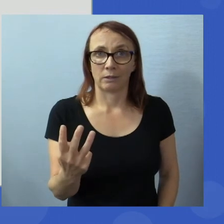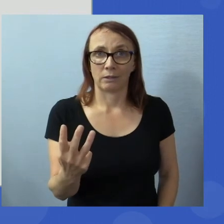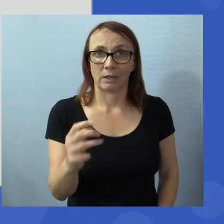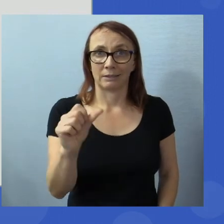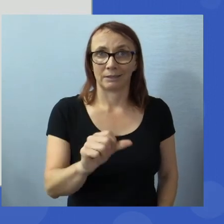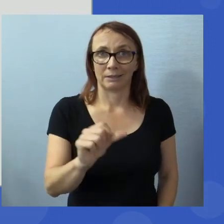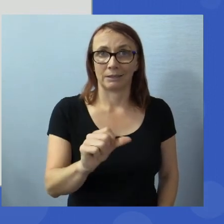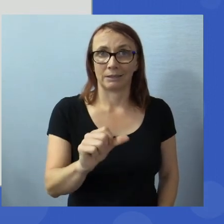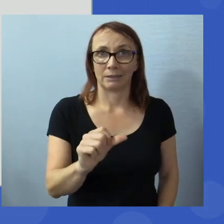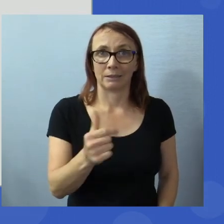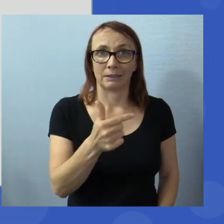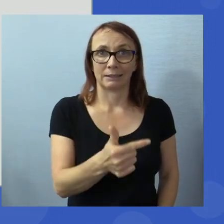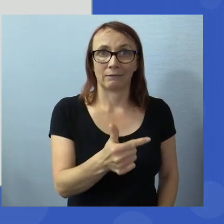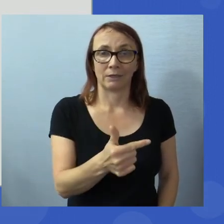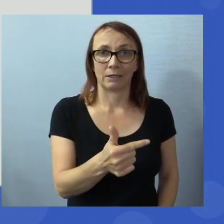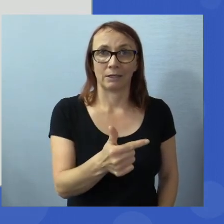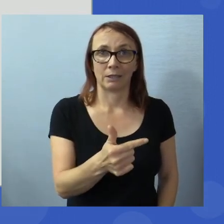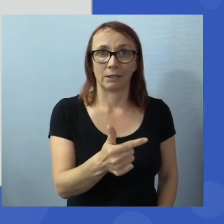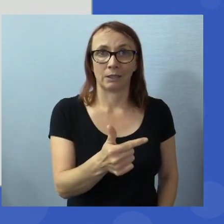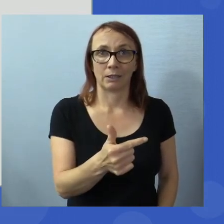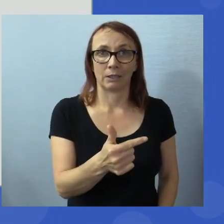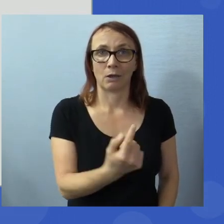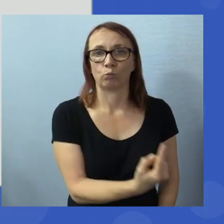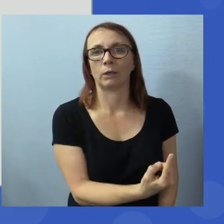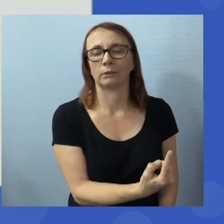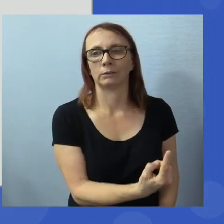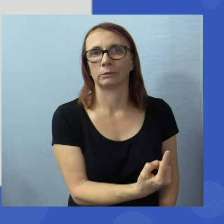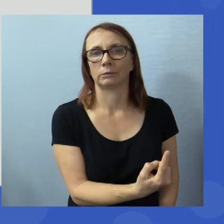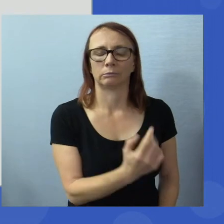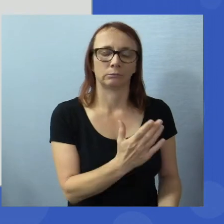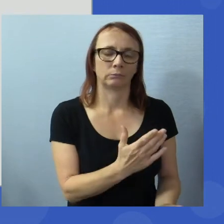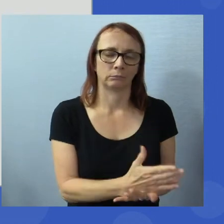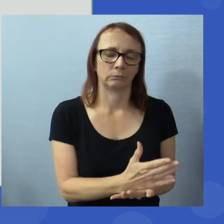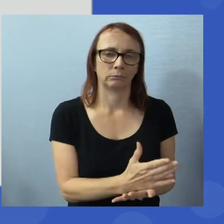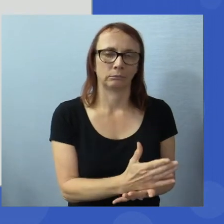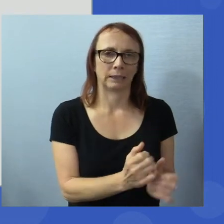percent neither 7 percent disagree and 1 percent strongly agree ok so thank you